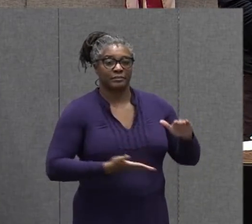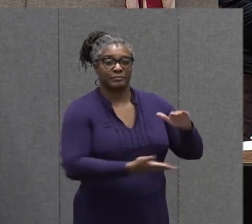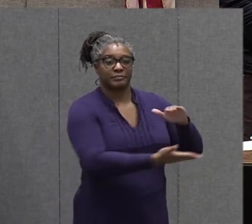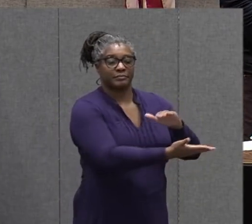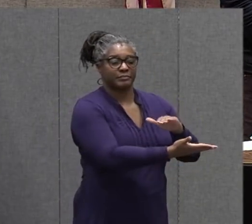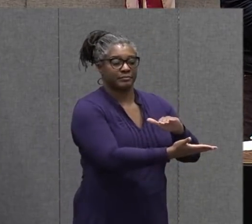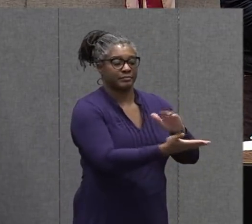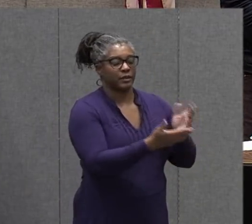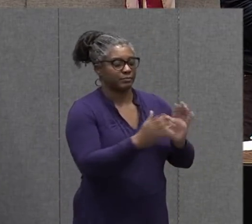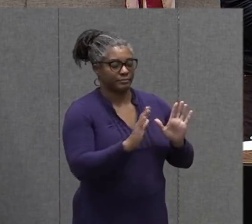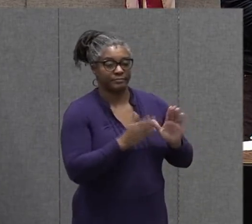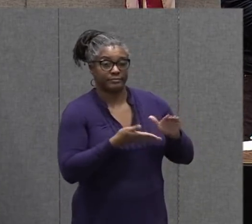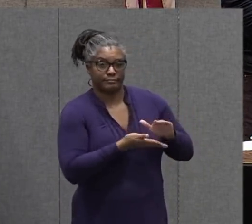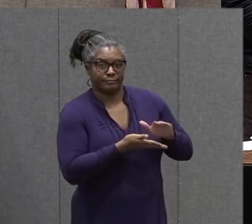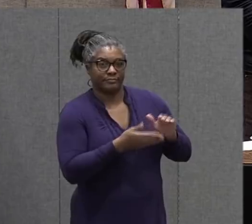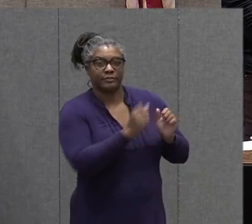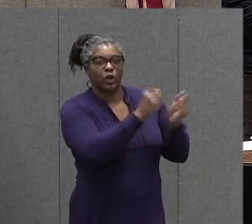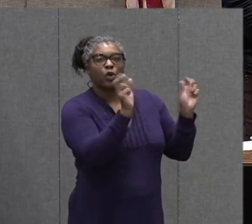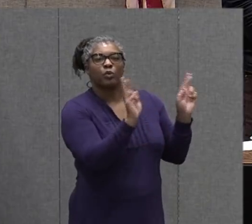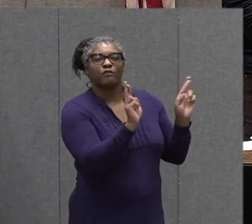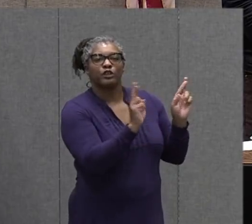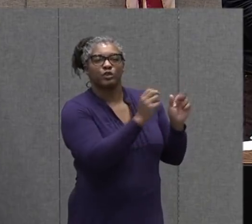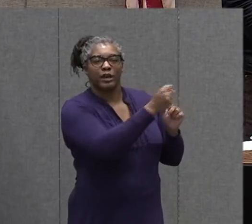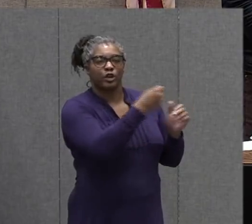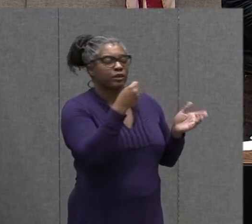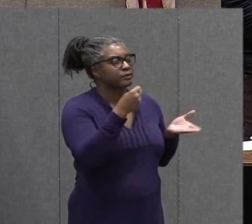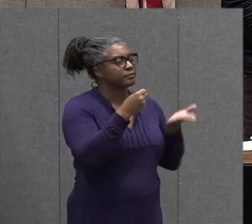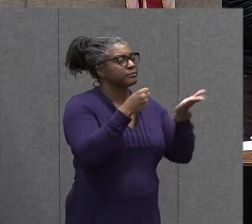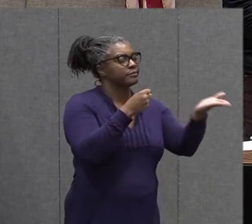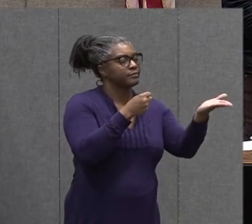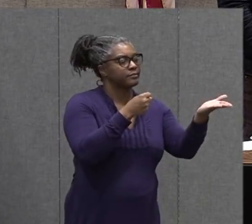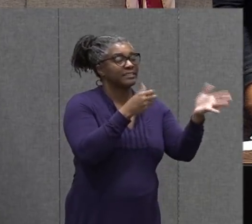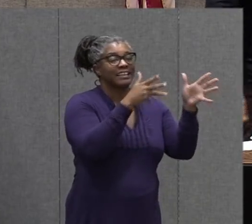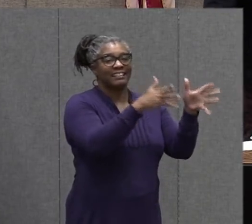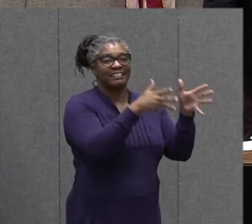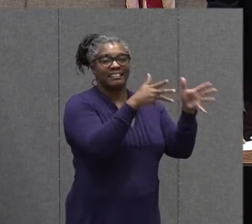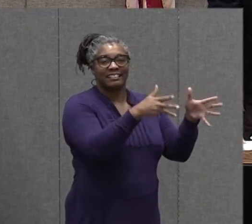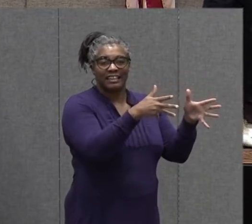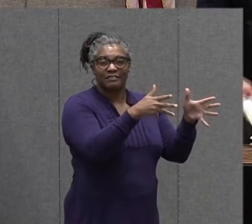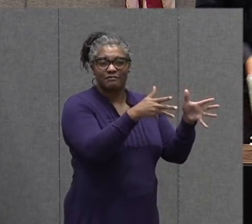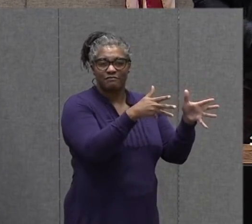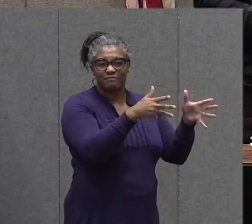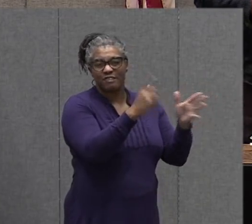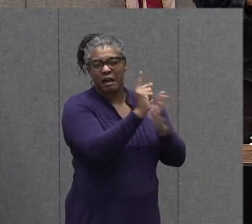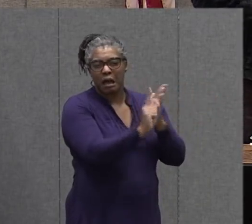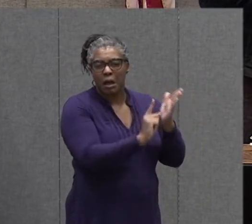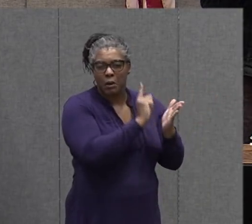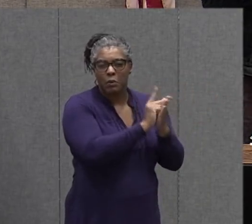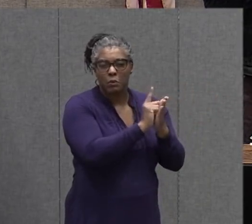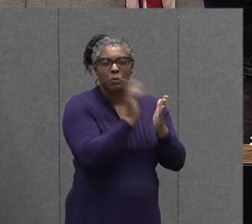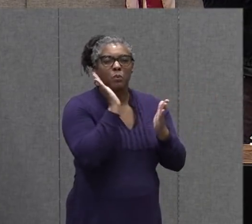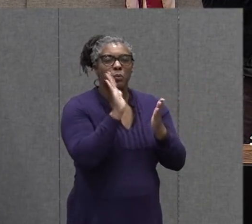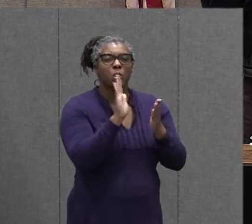and it'll thicken, it'll get hard. You could also add strawberries to the very top if you like. [Mr. R] Is this strawberry?